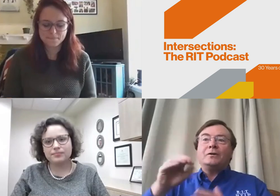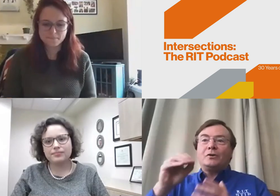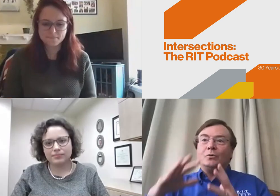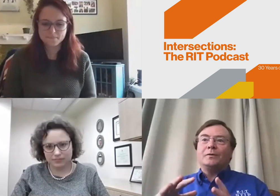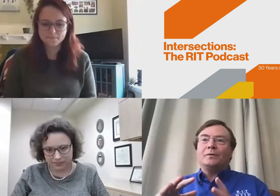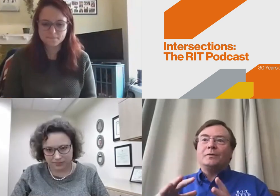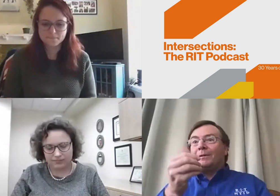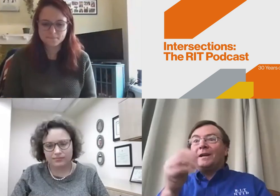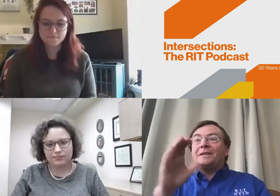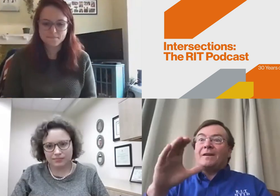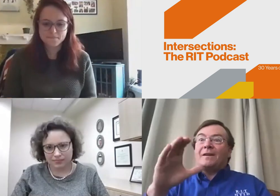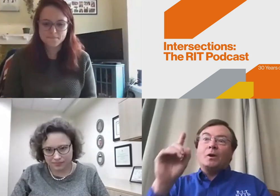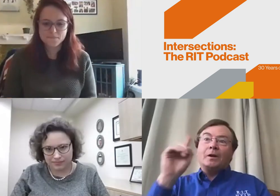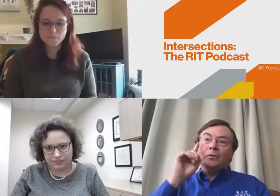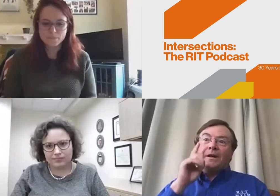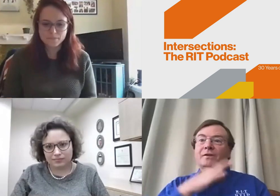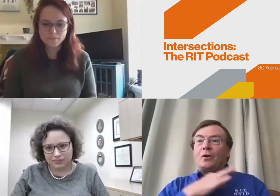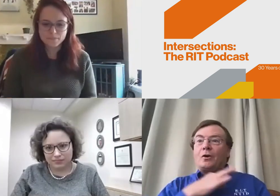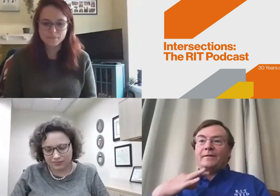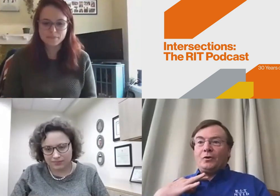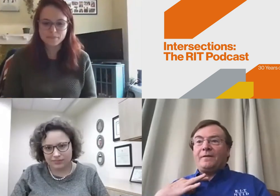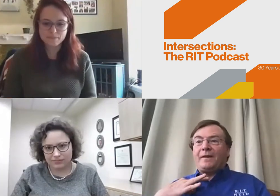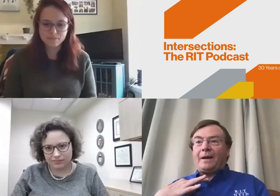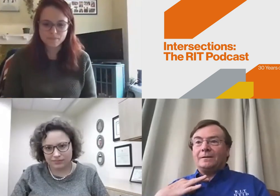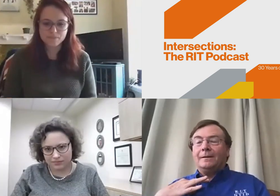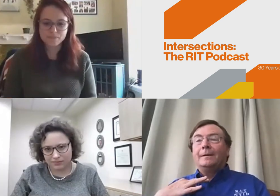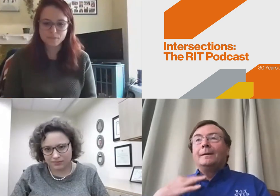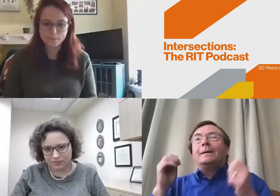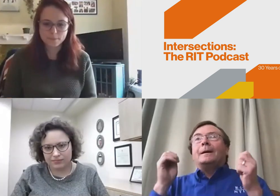students plus several hundred deaf and hard-of-hearing faculty.